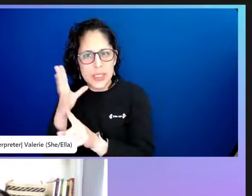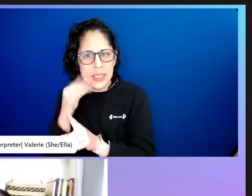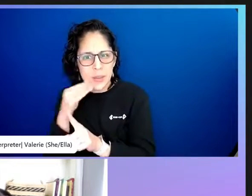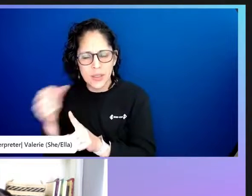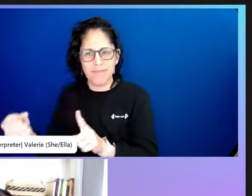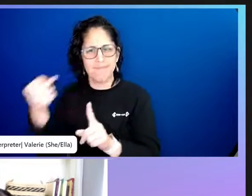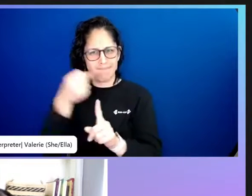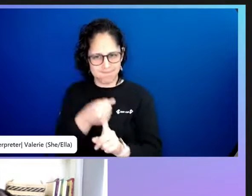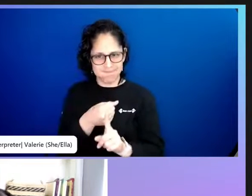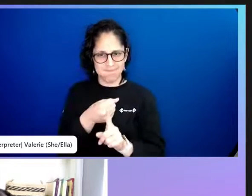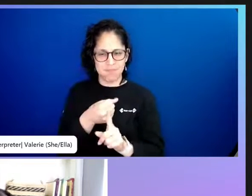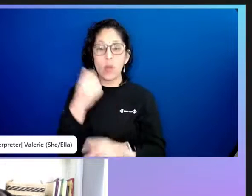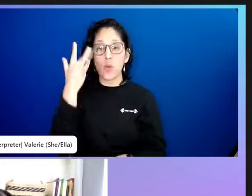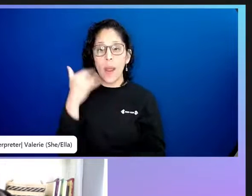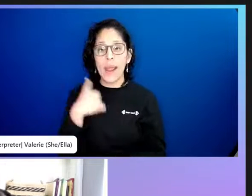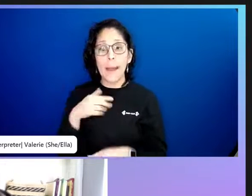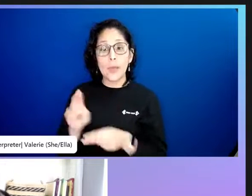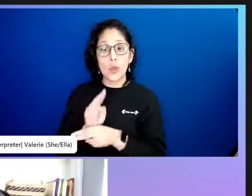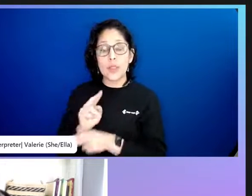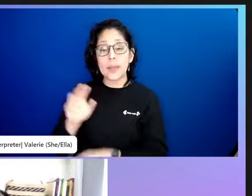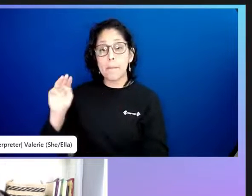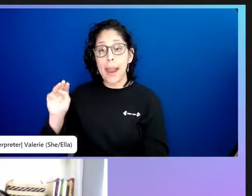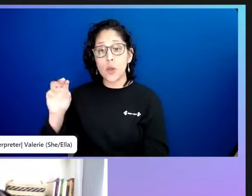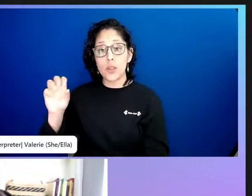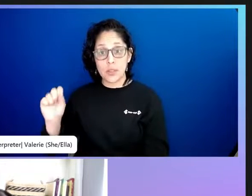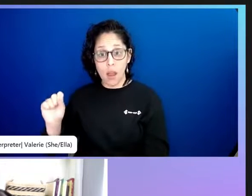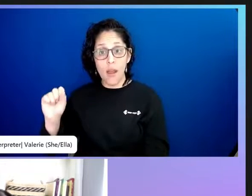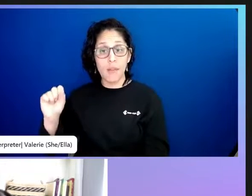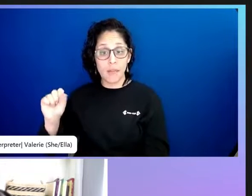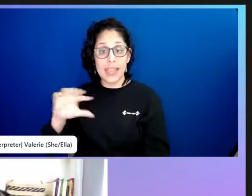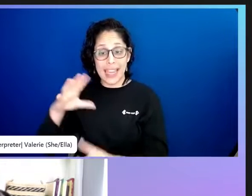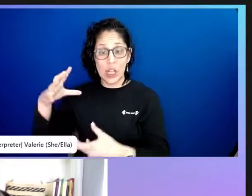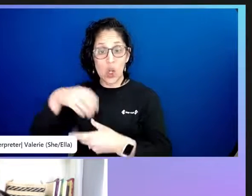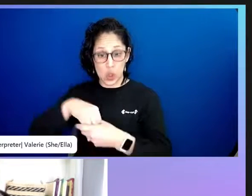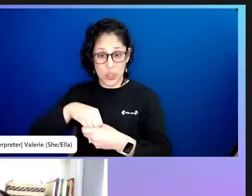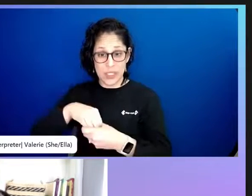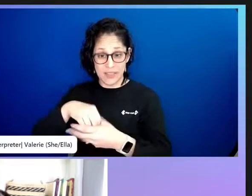inclusive design for years is because of all the videos that they have that we have I should say